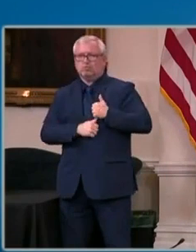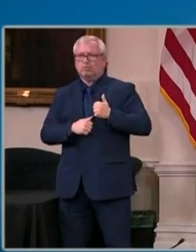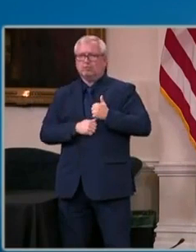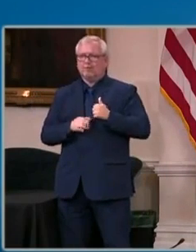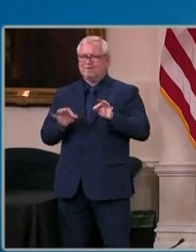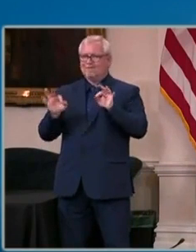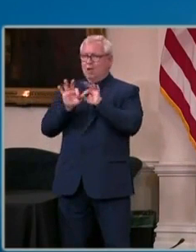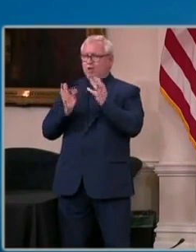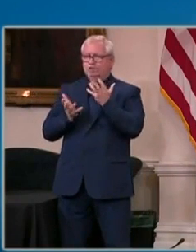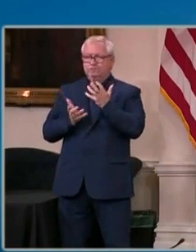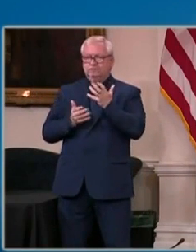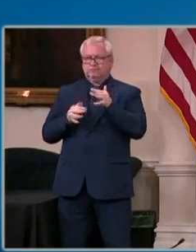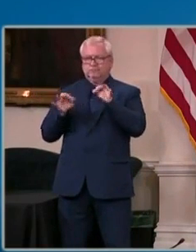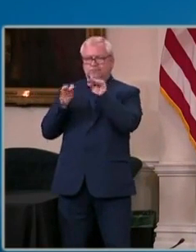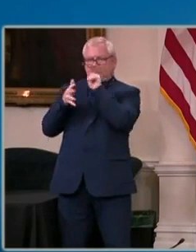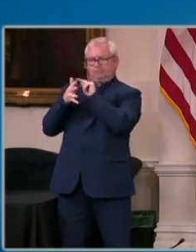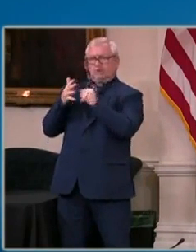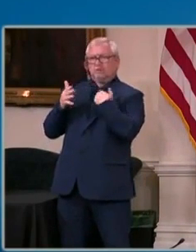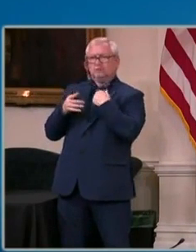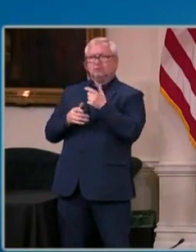IT IS THE CONCEPT OF RESPECT.